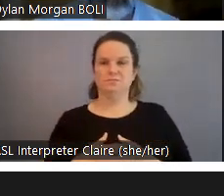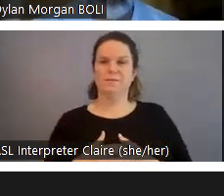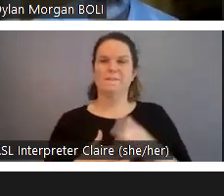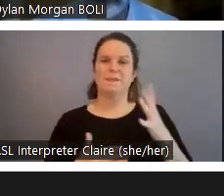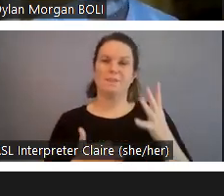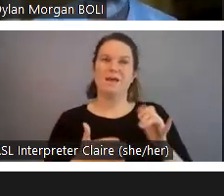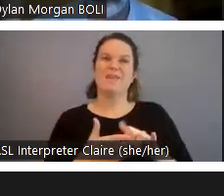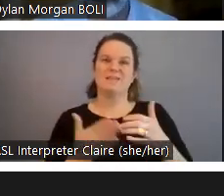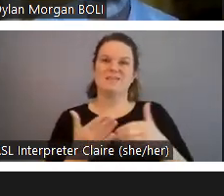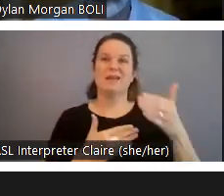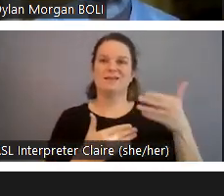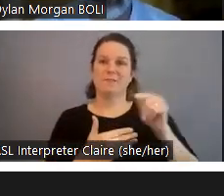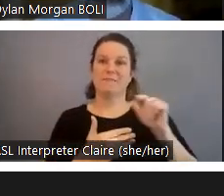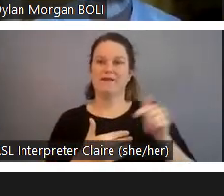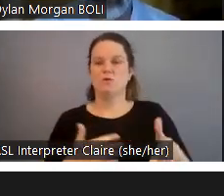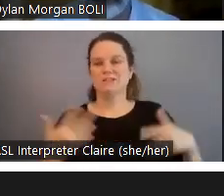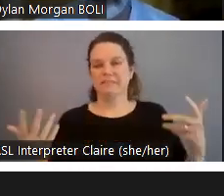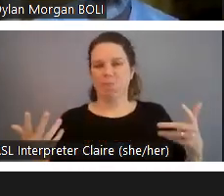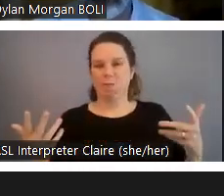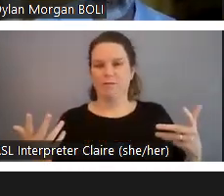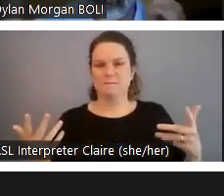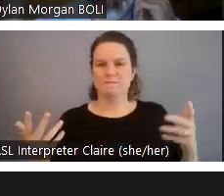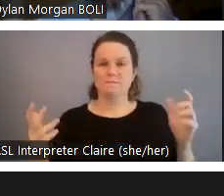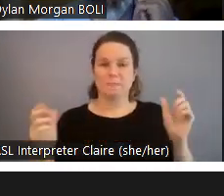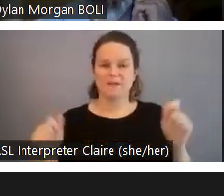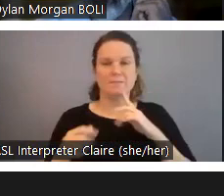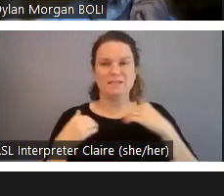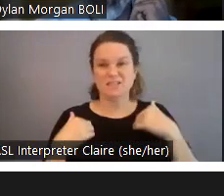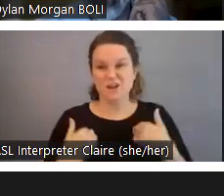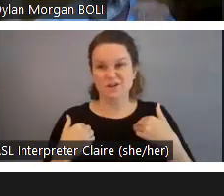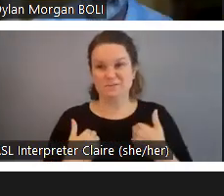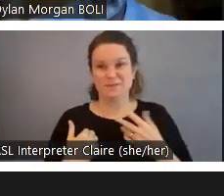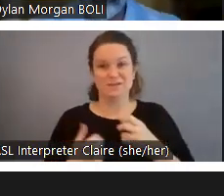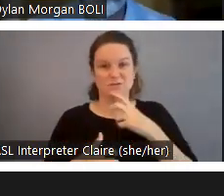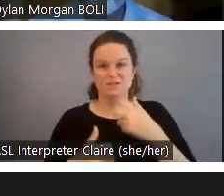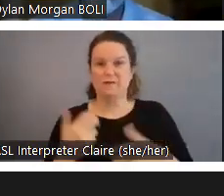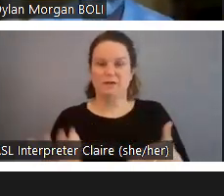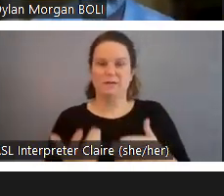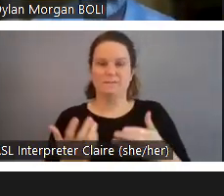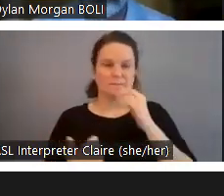forth. And while that can be tiring- and I recognize that's particularly tough here-